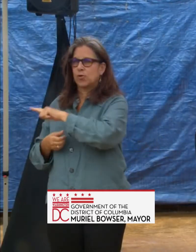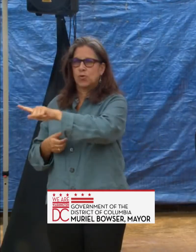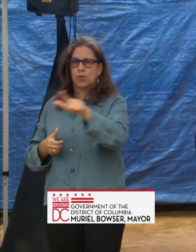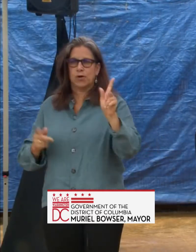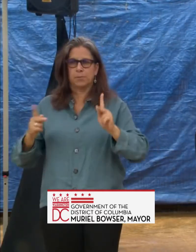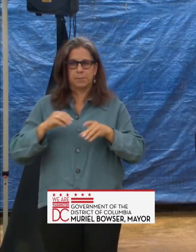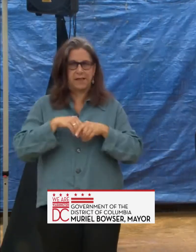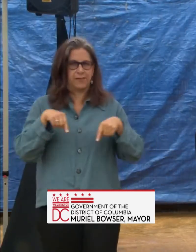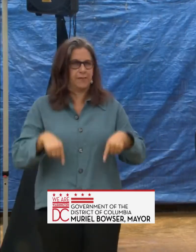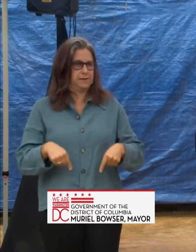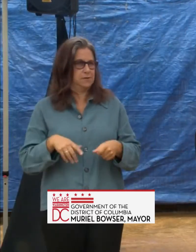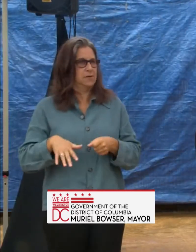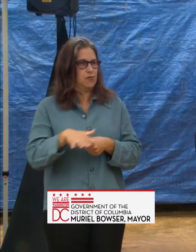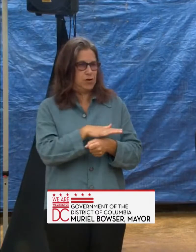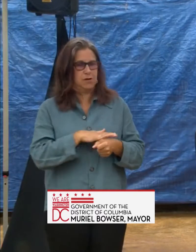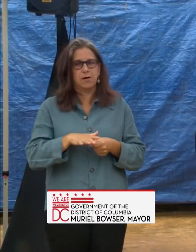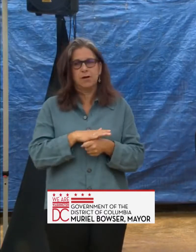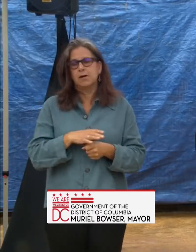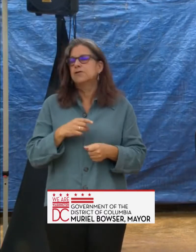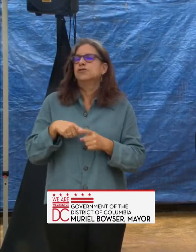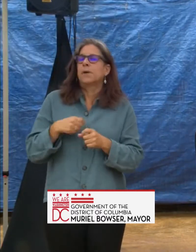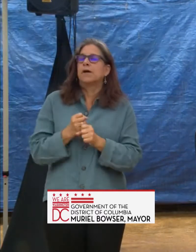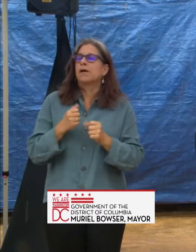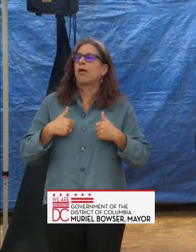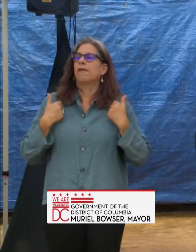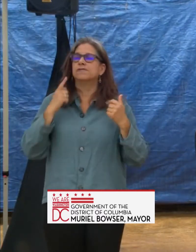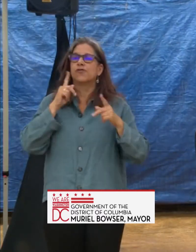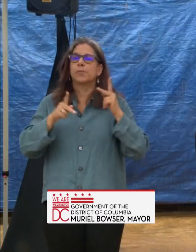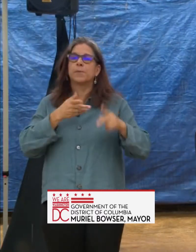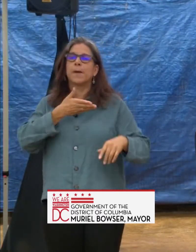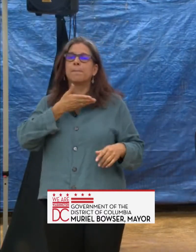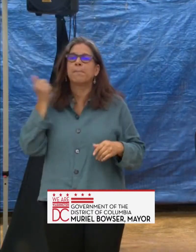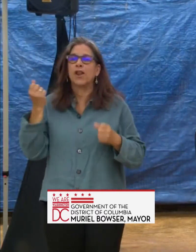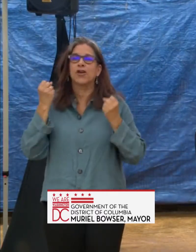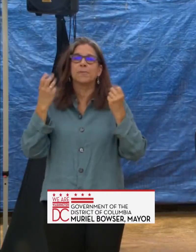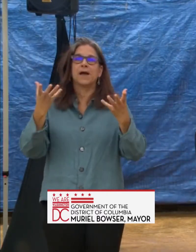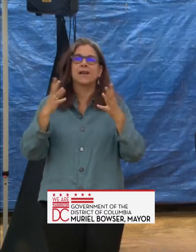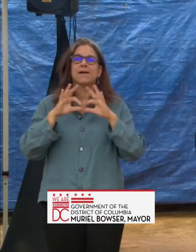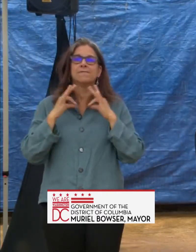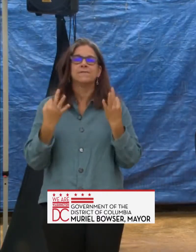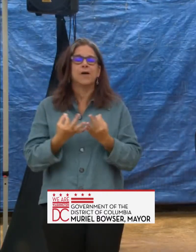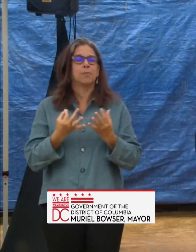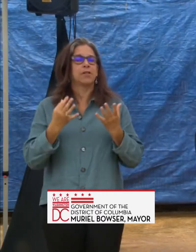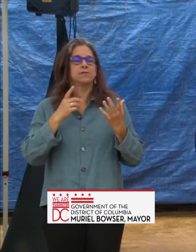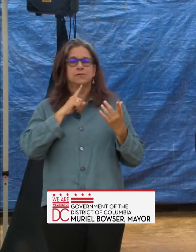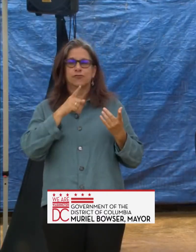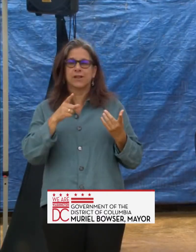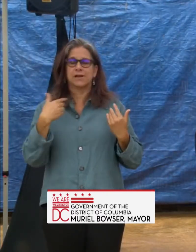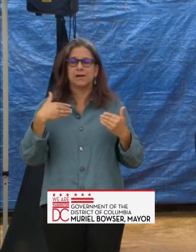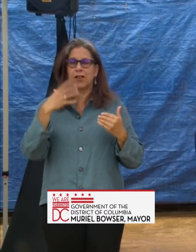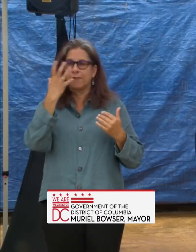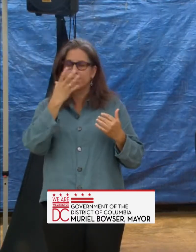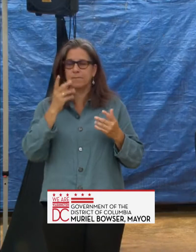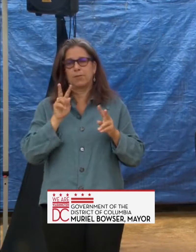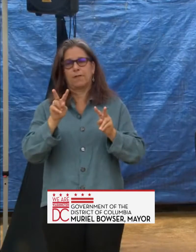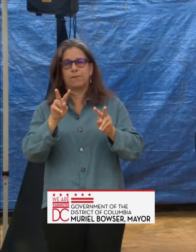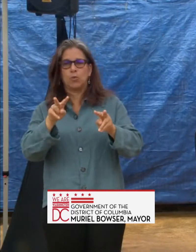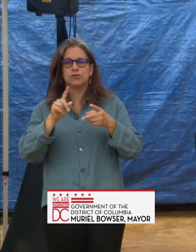WE AND THE FAMILIES OF PETWORTH LOOK FORWARD TO THIS OPPORTUNITY IN THE FULFILLMENT OF ONE OF MAYOR BOWSER'S CAMPAIGN PLEDGES